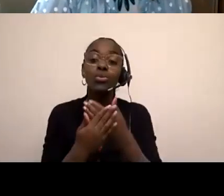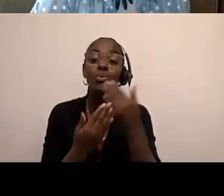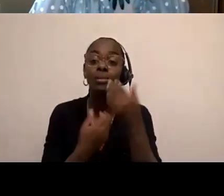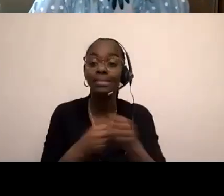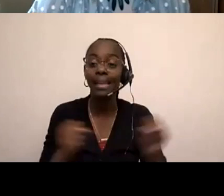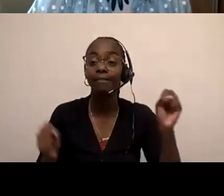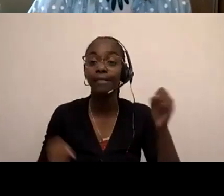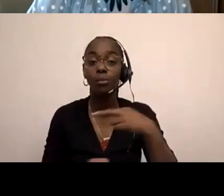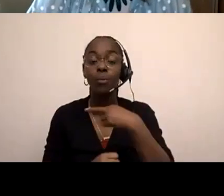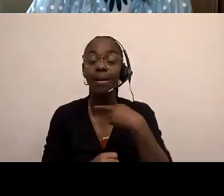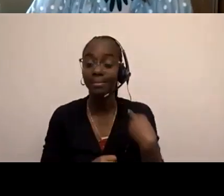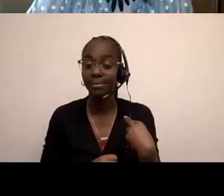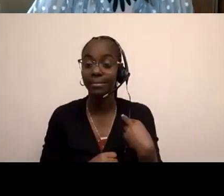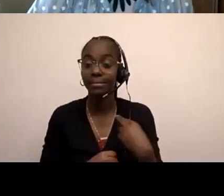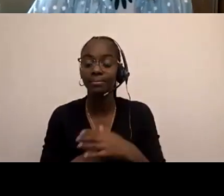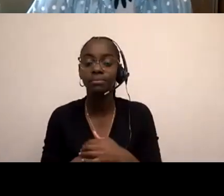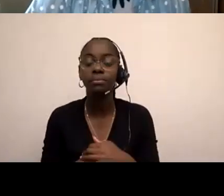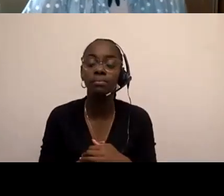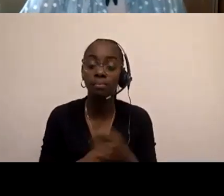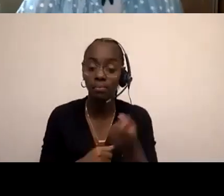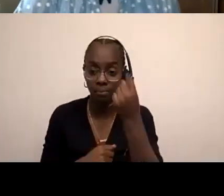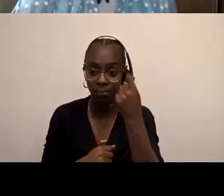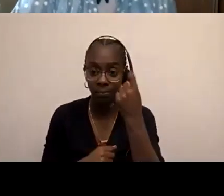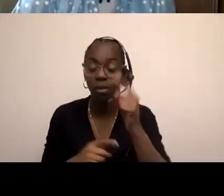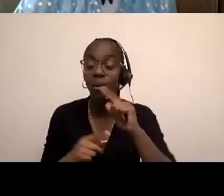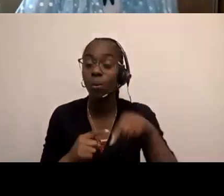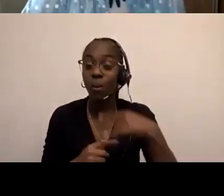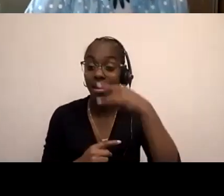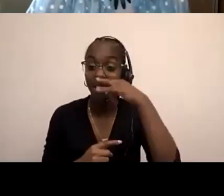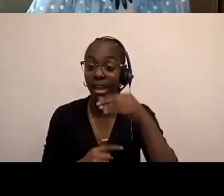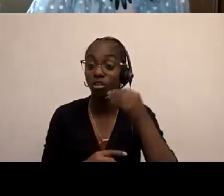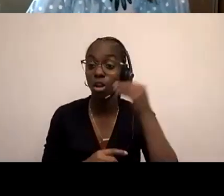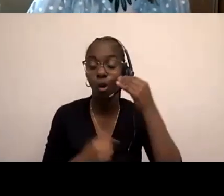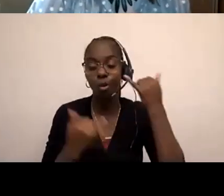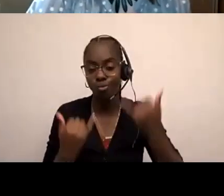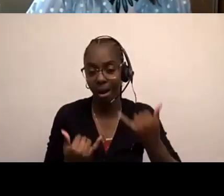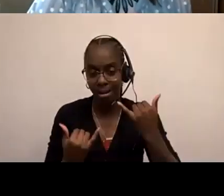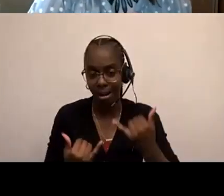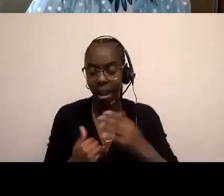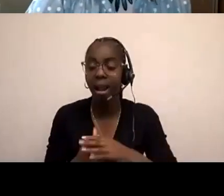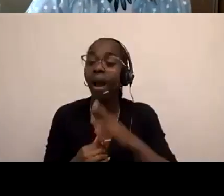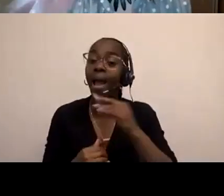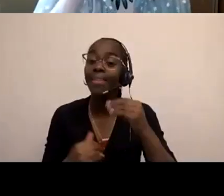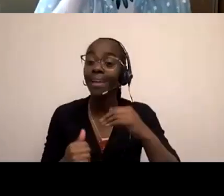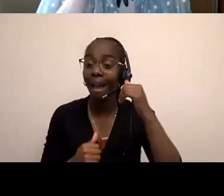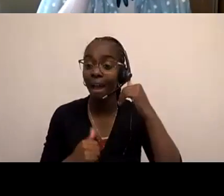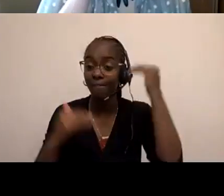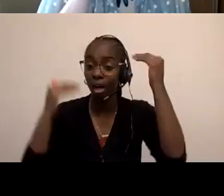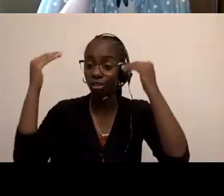ADDRESSING SOME SAFETY RISKS WHEN KIDS ARE HOME ALL THE TIME WHICH WE KNOW THEY ARE NOW. AND THEY HAVE ADULTS WHO MIGHT BE A LITTLE BIT DISTRACTED